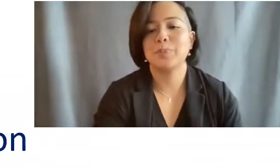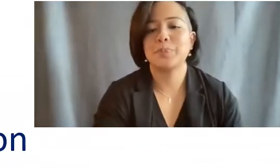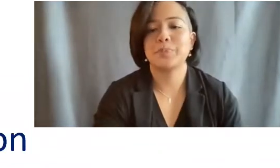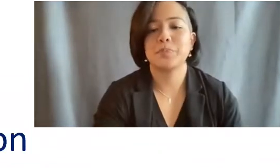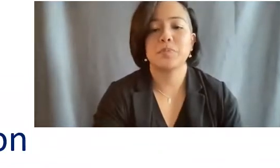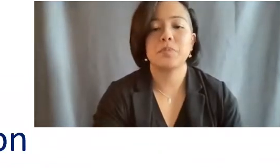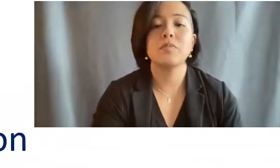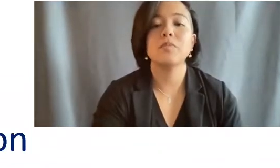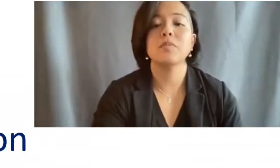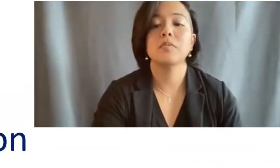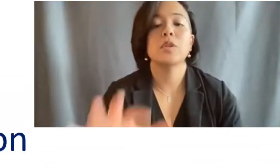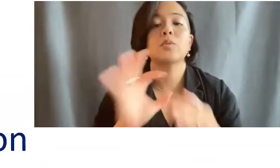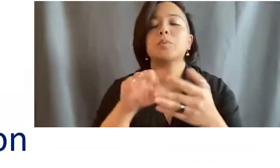we're really have got a clear focus on a road map to our contribution, but, all those on